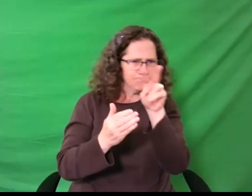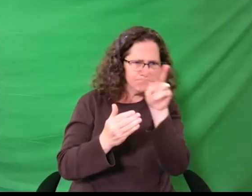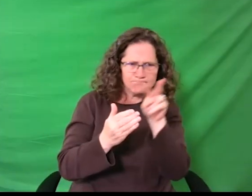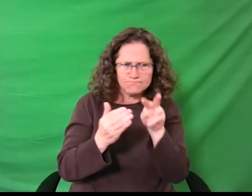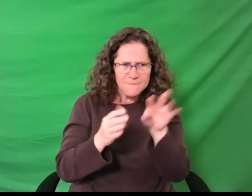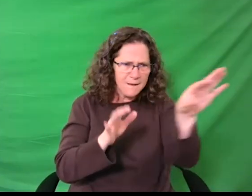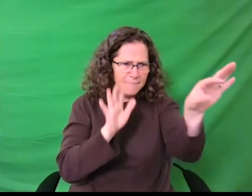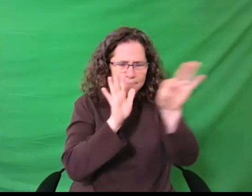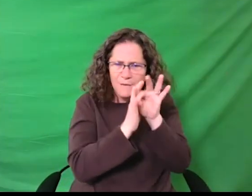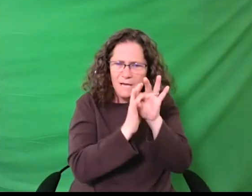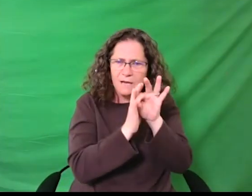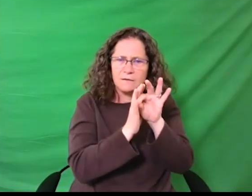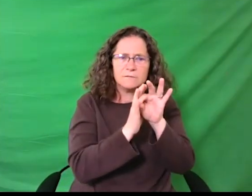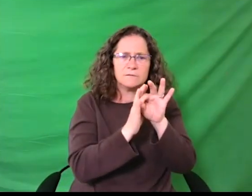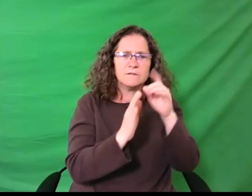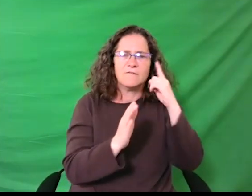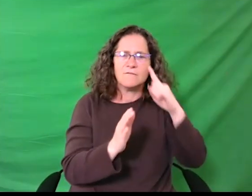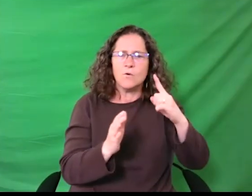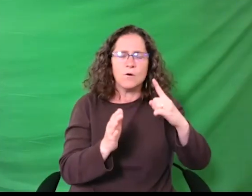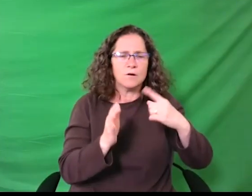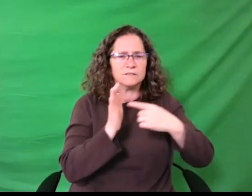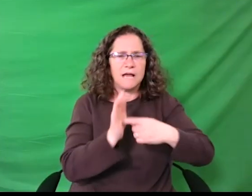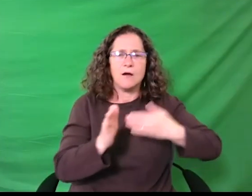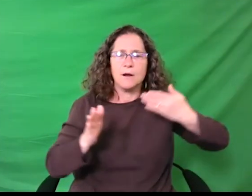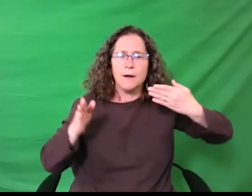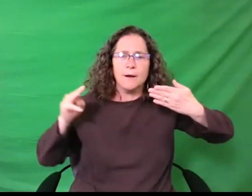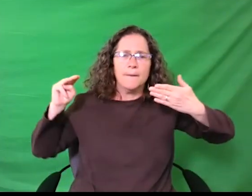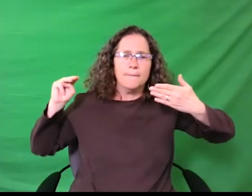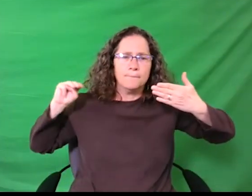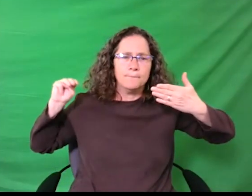You can show the ma, the ba, the pa.